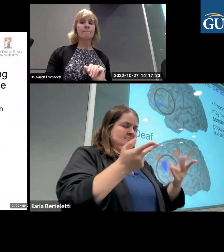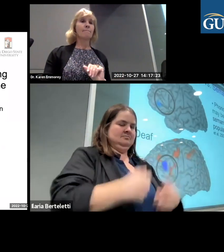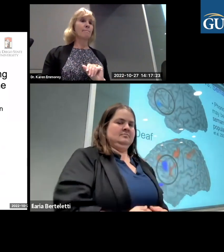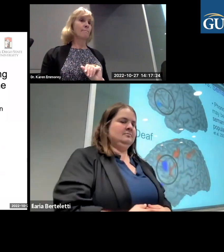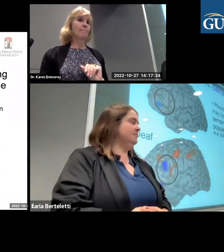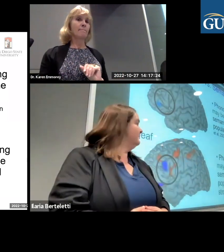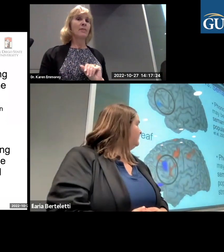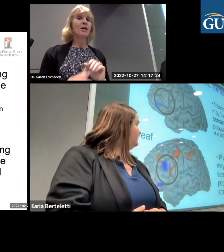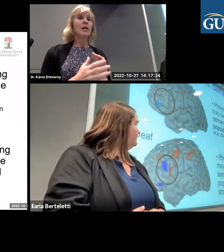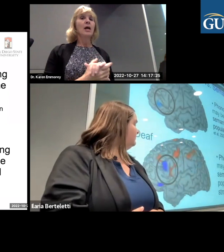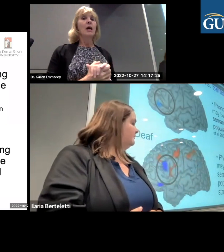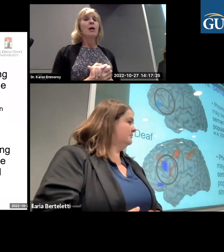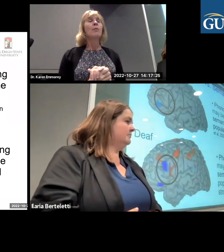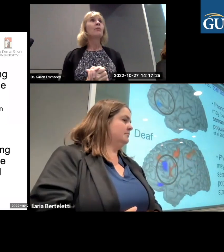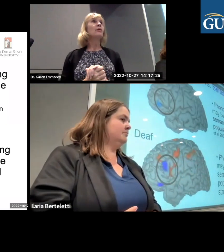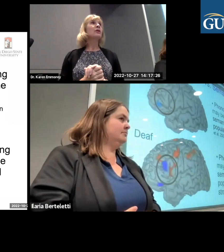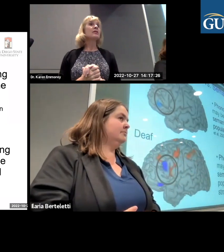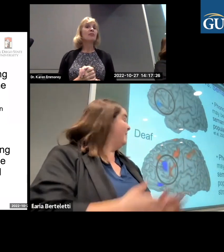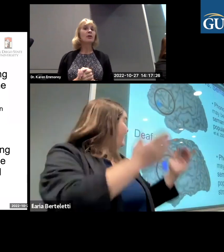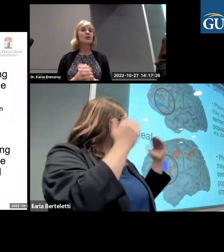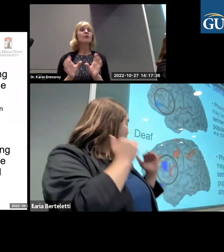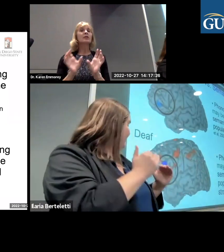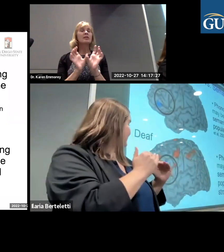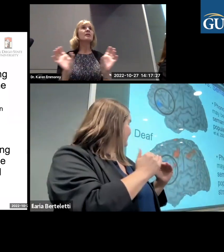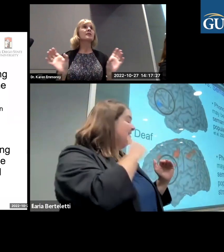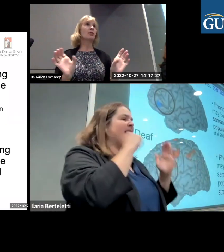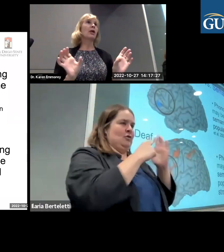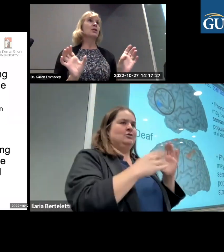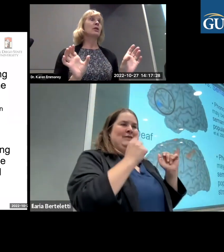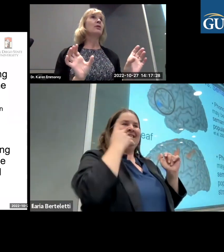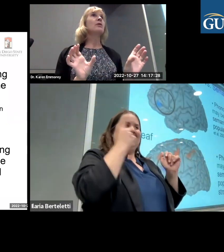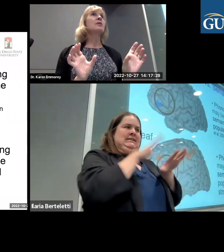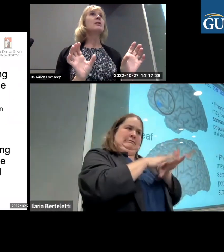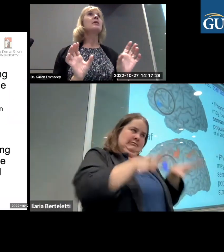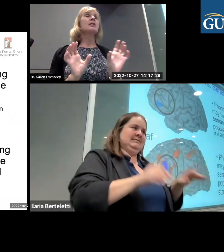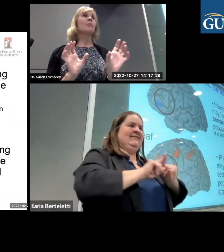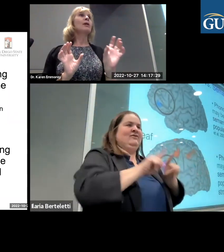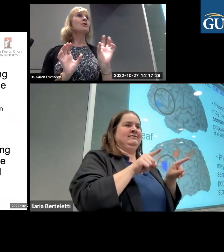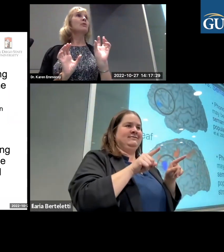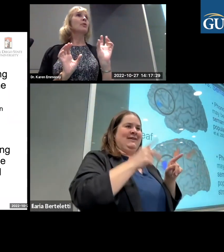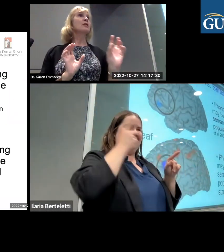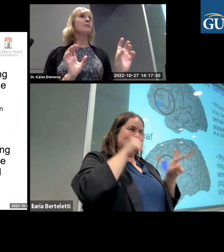and our idea here is that for the deaf readers they're not implicitly activating phonological codes